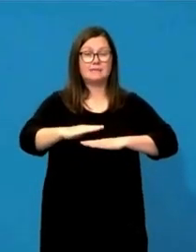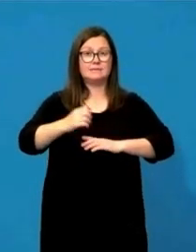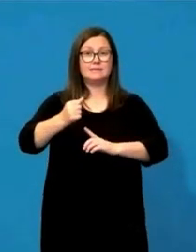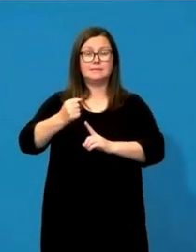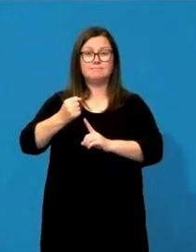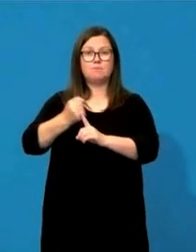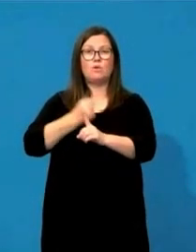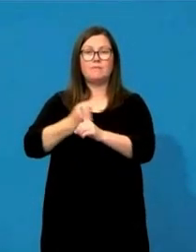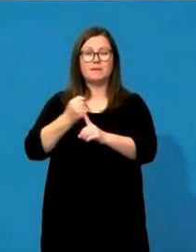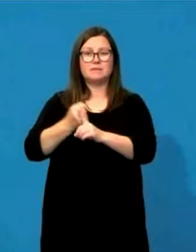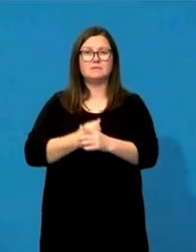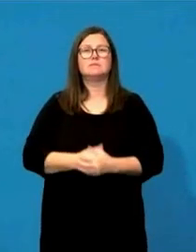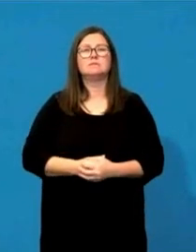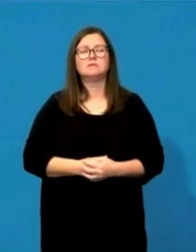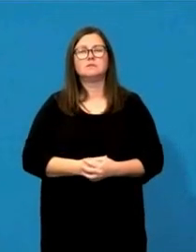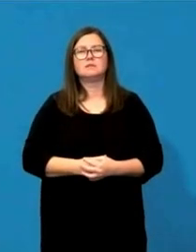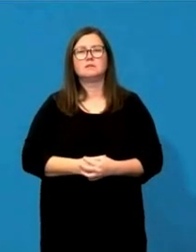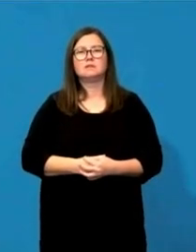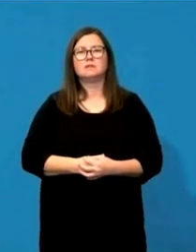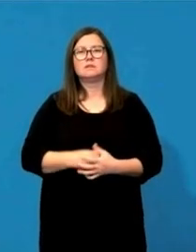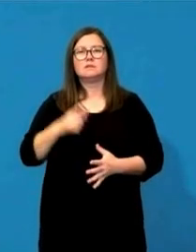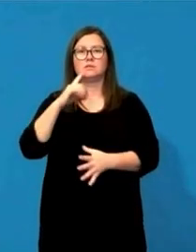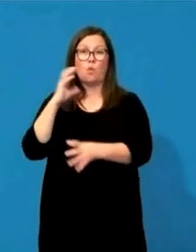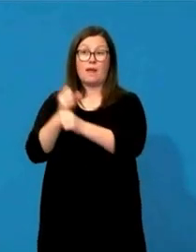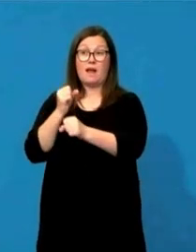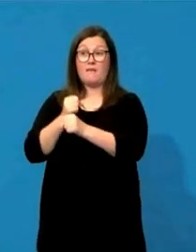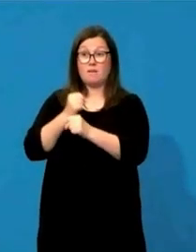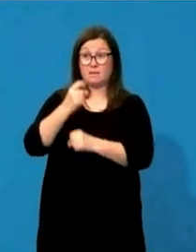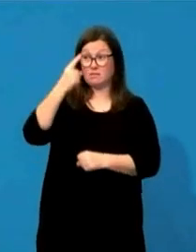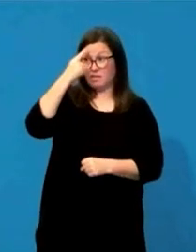and we as Aboriginal people certainly thought that we could make a future as well.